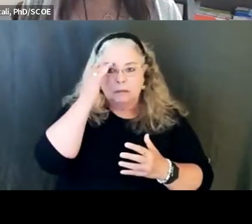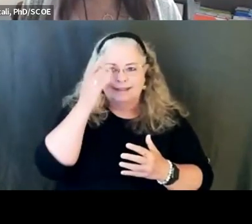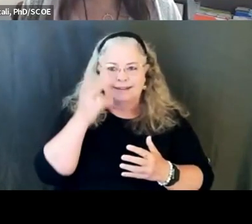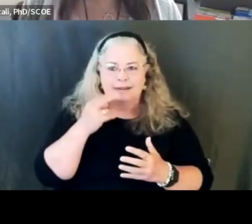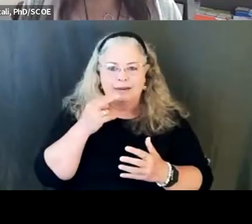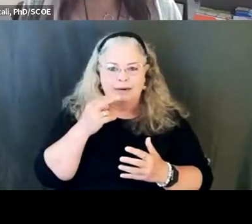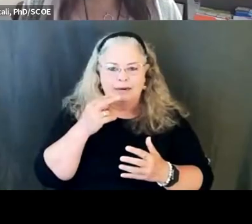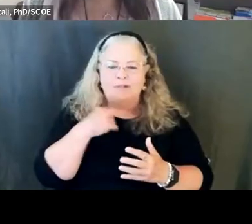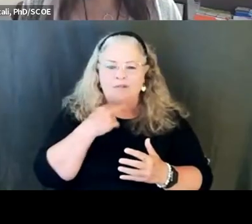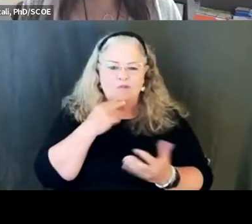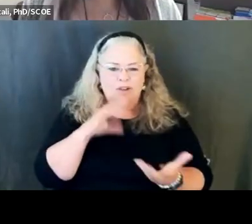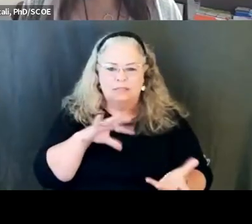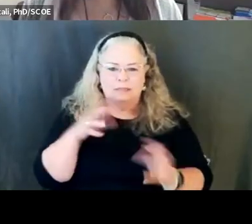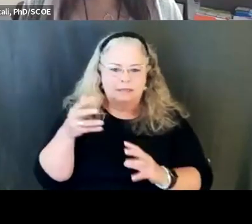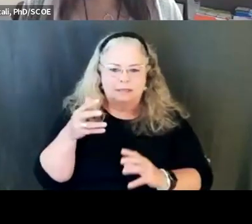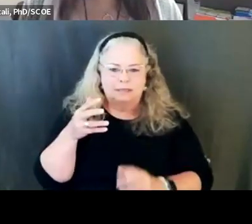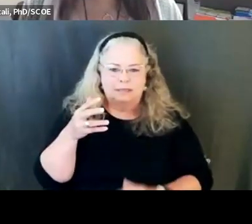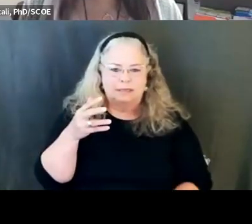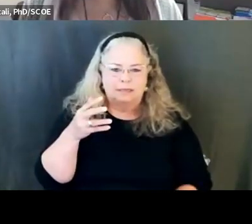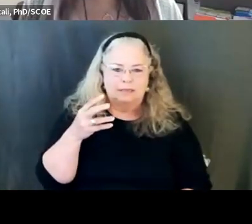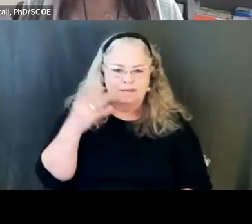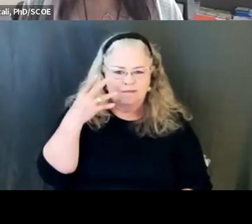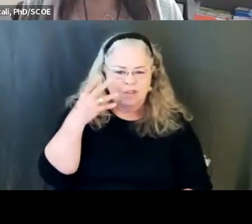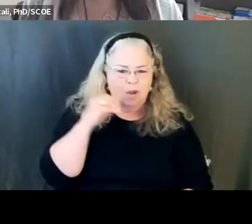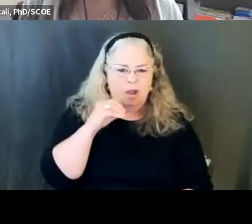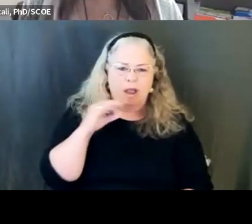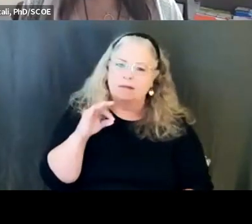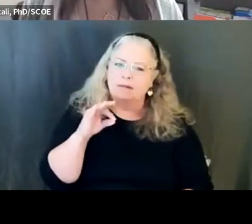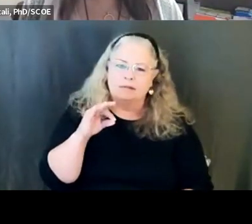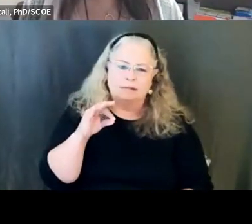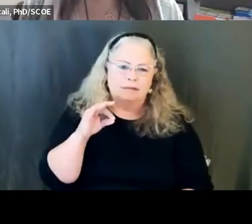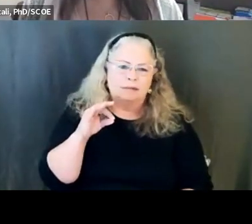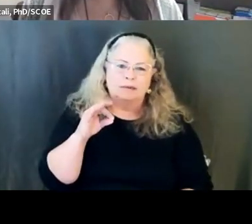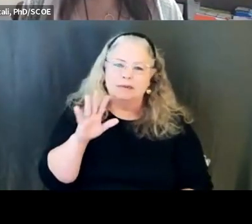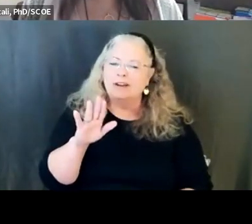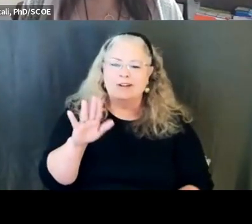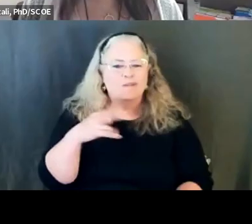and so I have the video off today. Lillie Moffett: You're breaking up a little